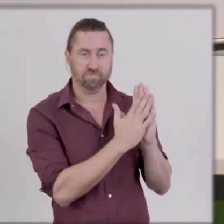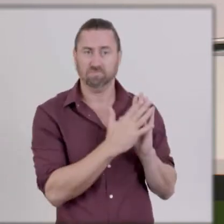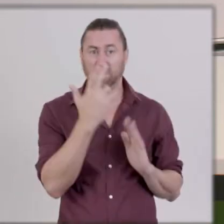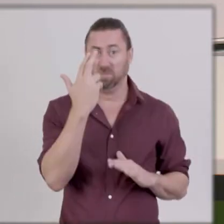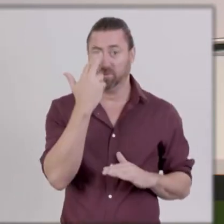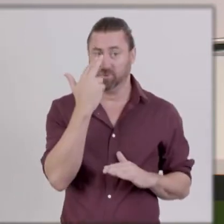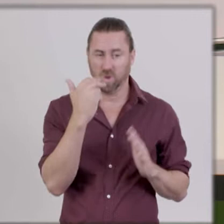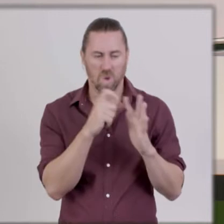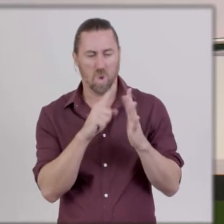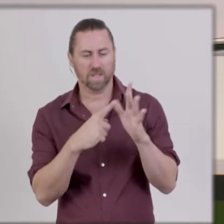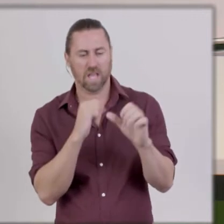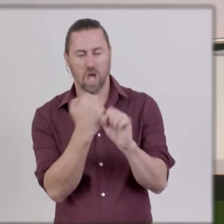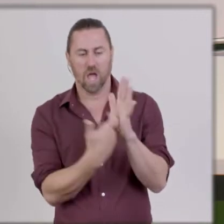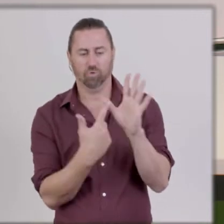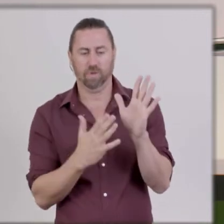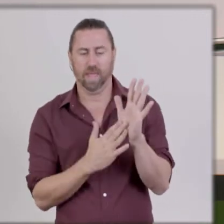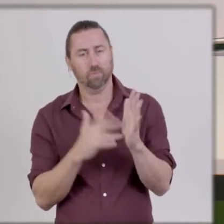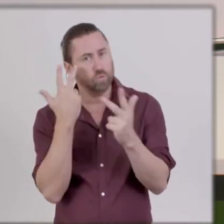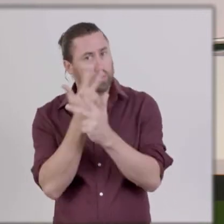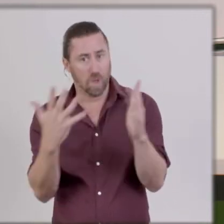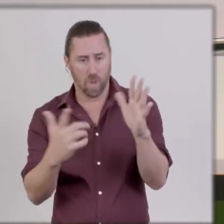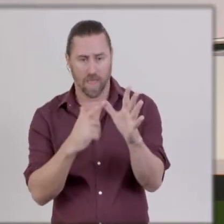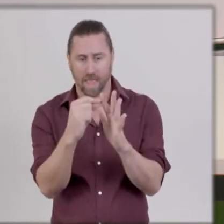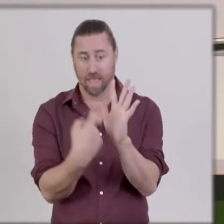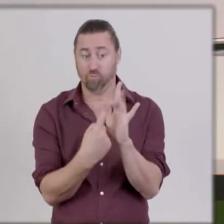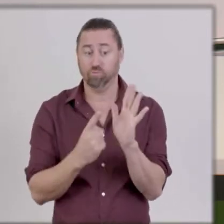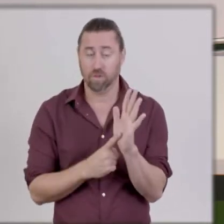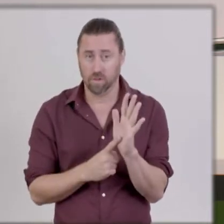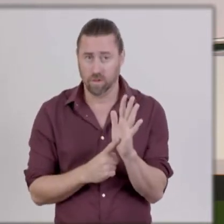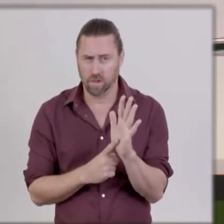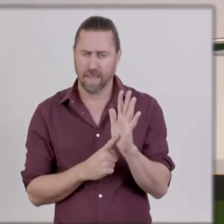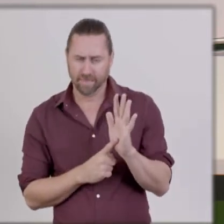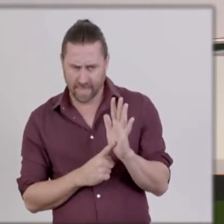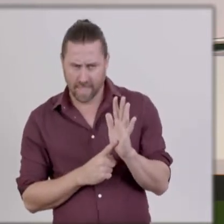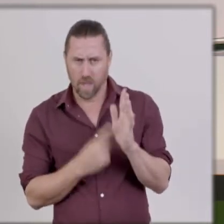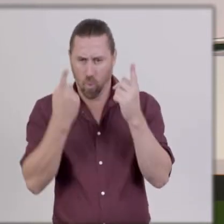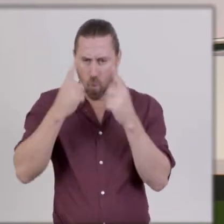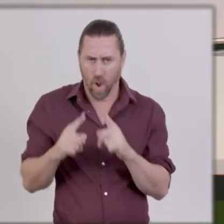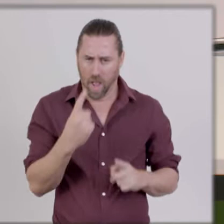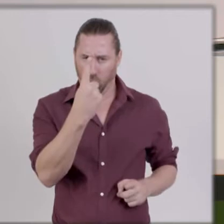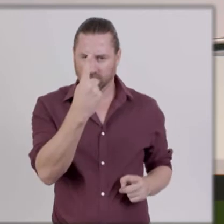to represent the whole month of April, and then I need to split it into sixths.